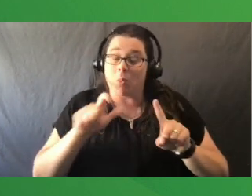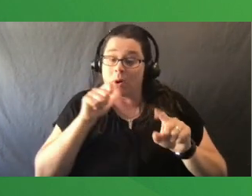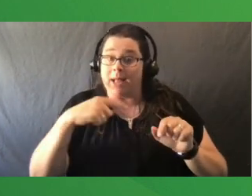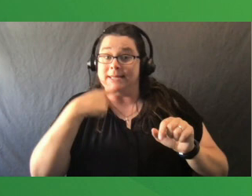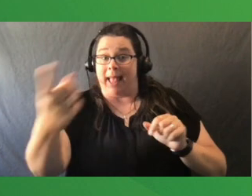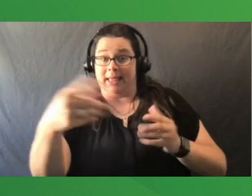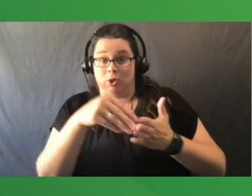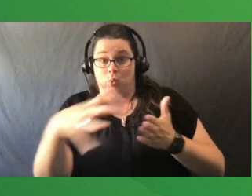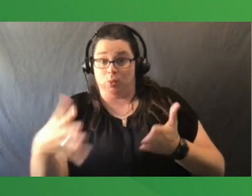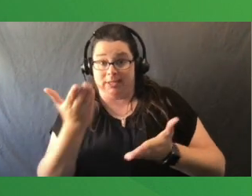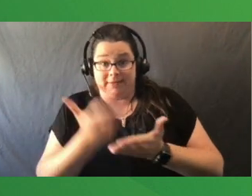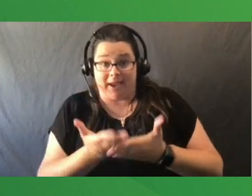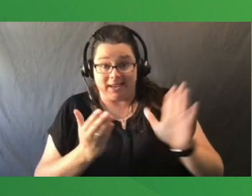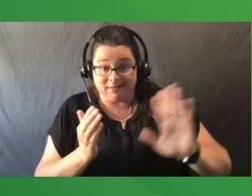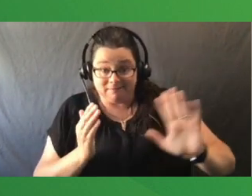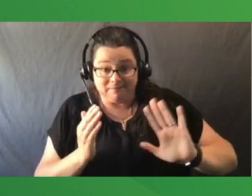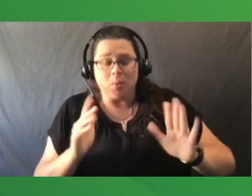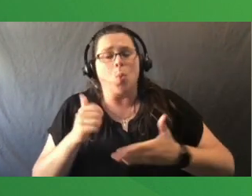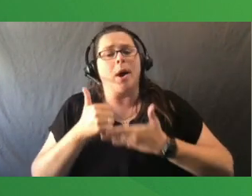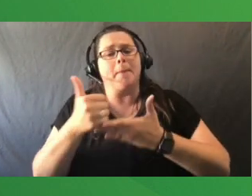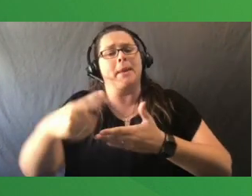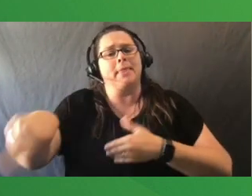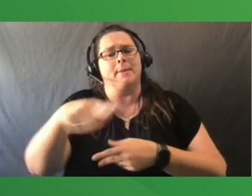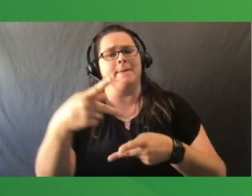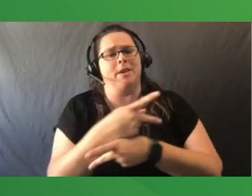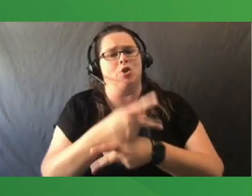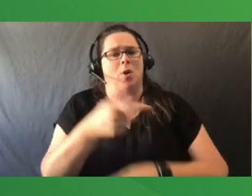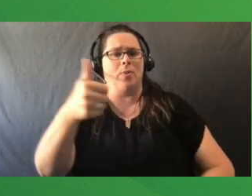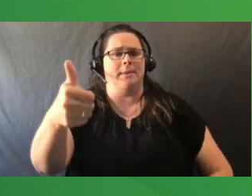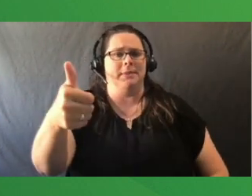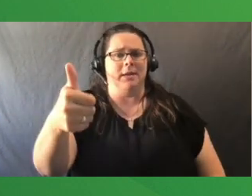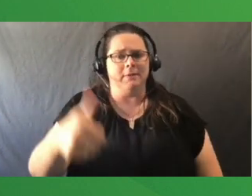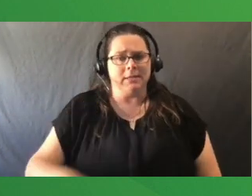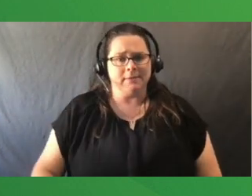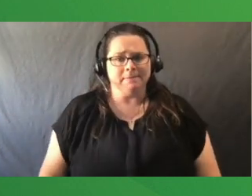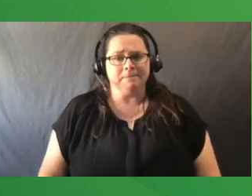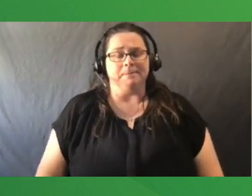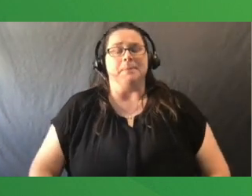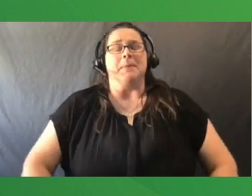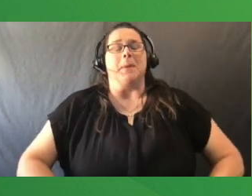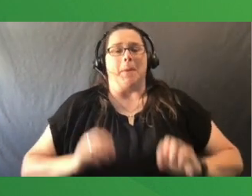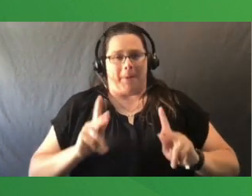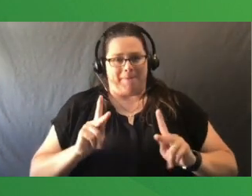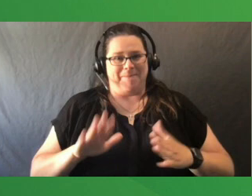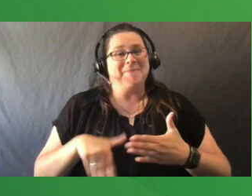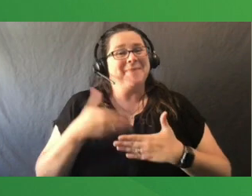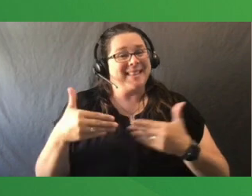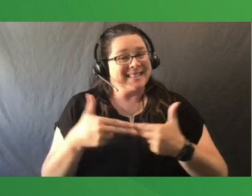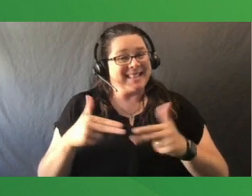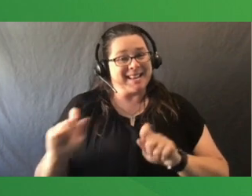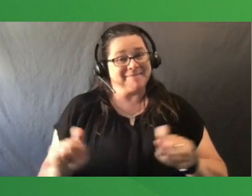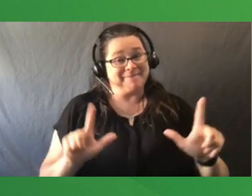We're helping them to figure them out for themselves. OK. Next slide, please.